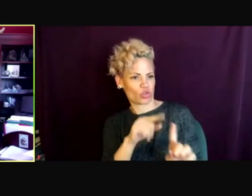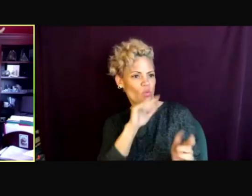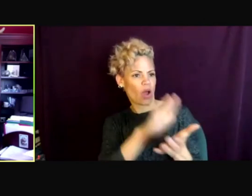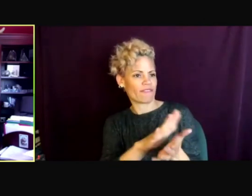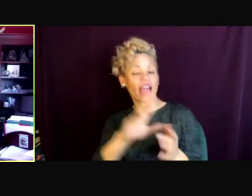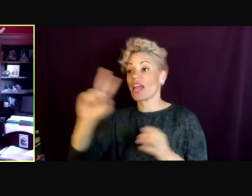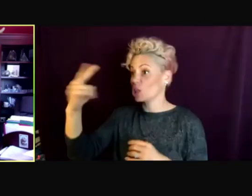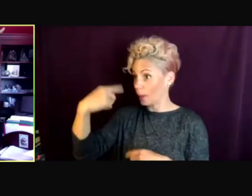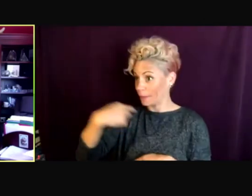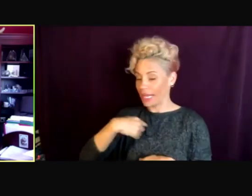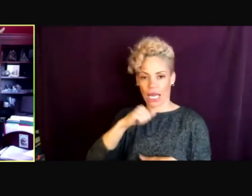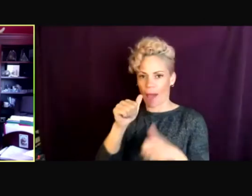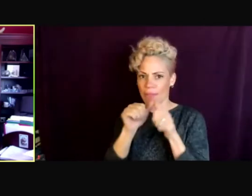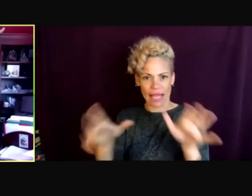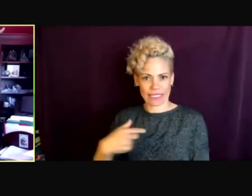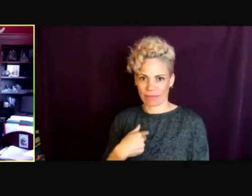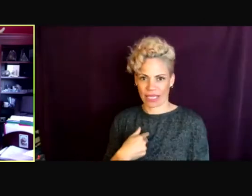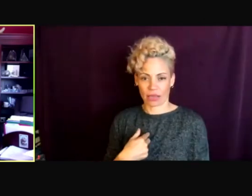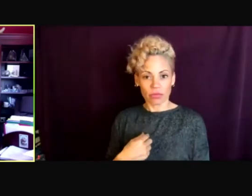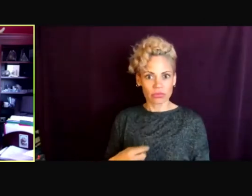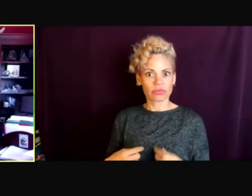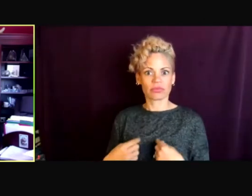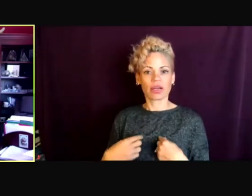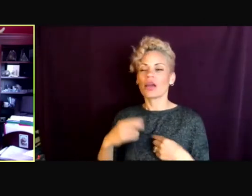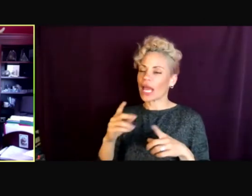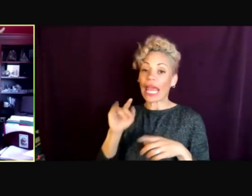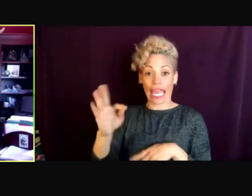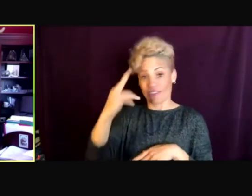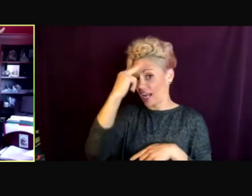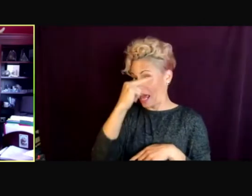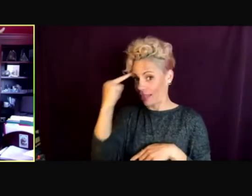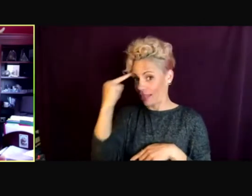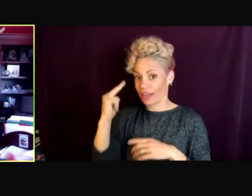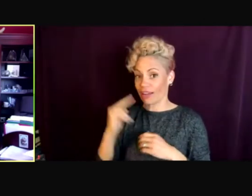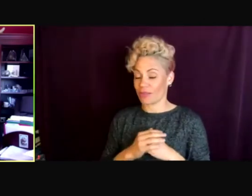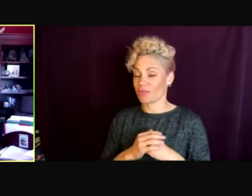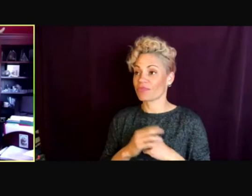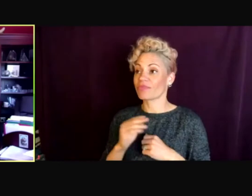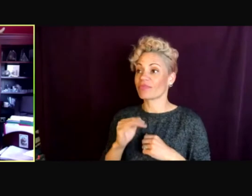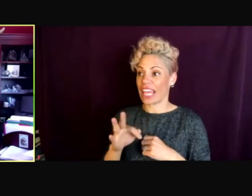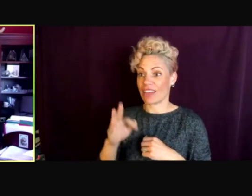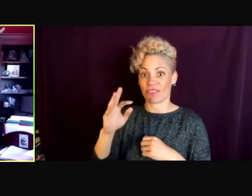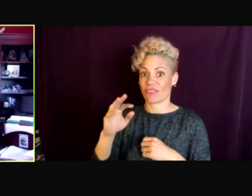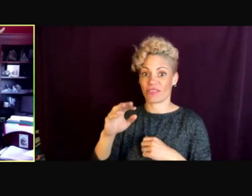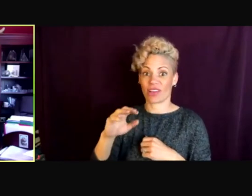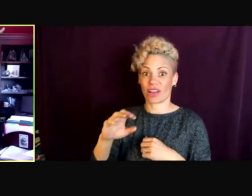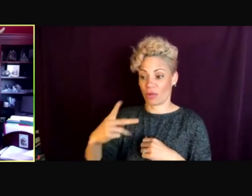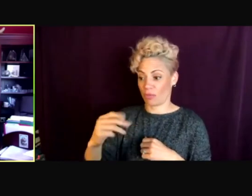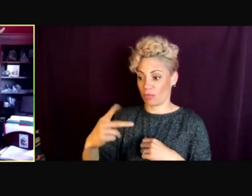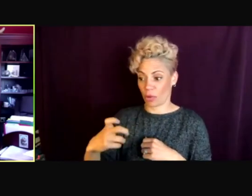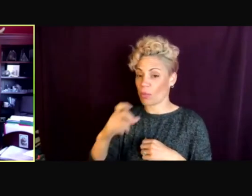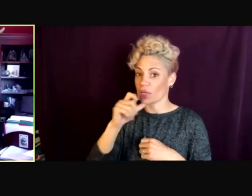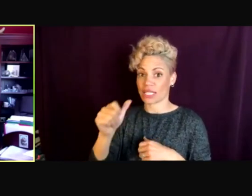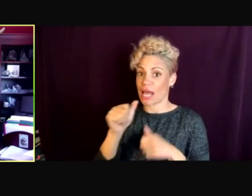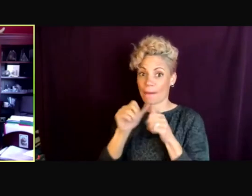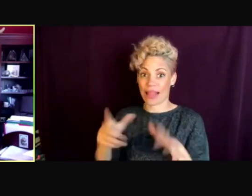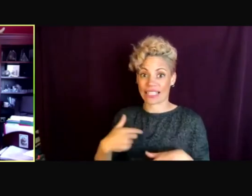Now, as a Catholic, when the Pope doesn't bless you, it means you're going straight down.